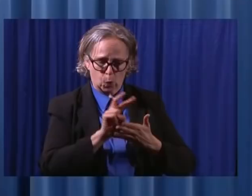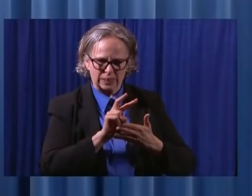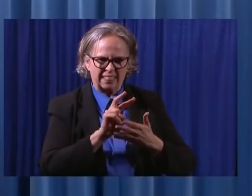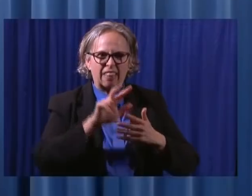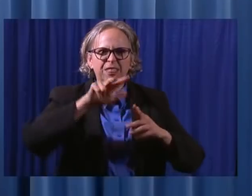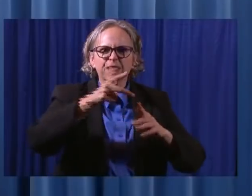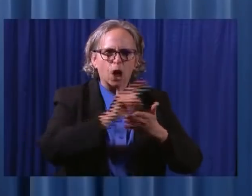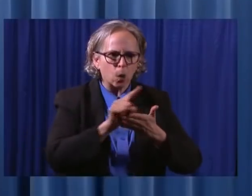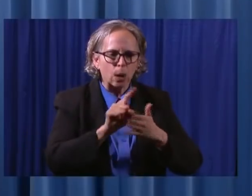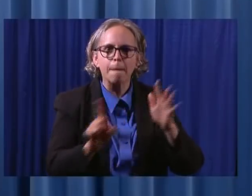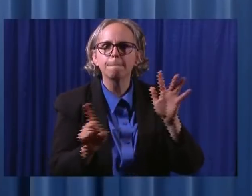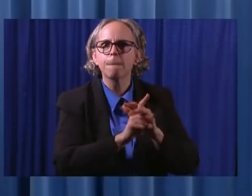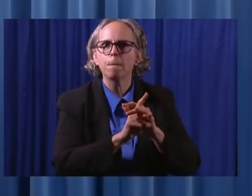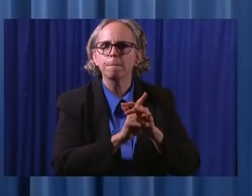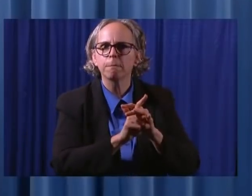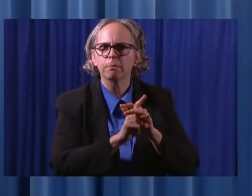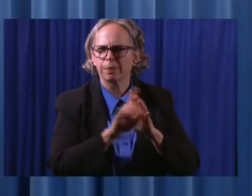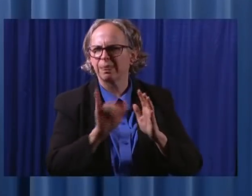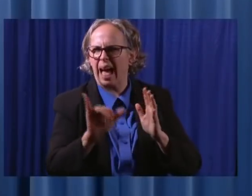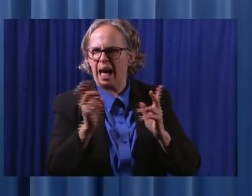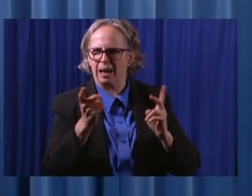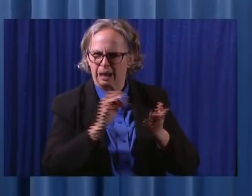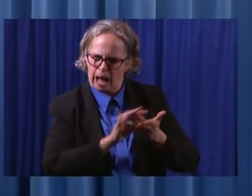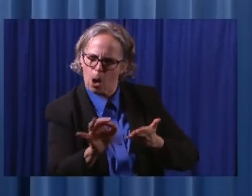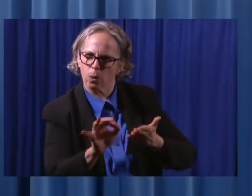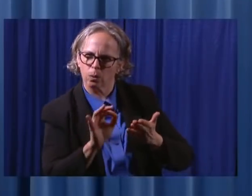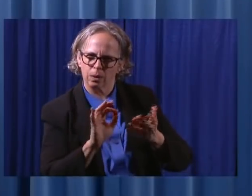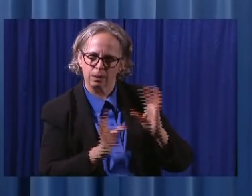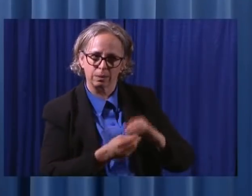BACK OVER A THREE-WEEK PERIOD OF TIME. SINCE IT MAY TAKE UP TO TWO WEEKS FOR AN INDIVIDUAL TO